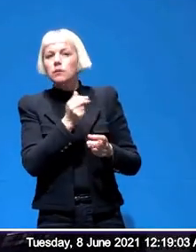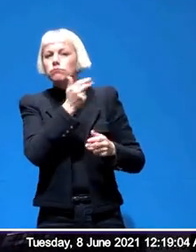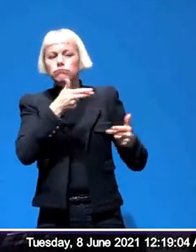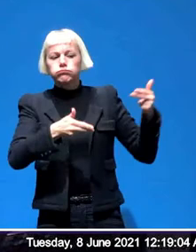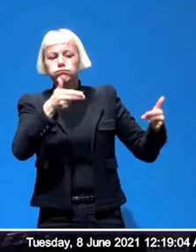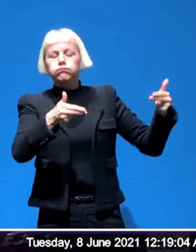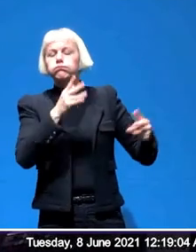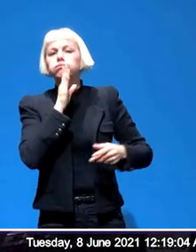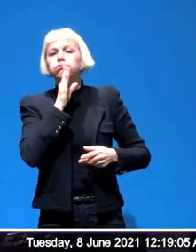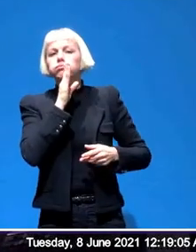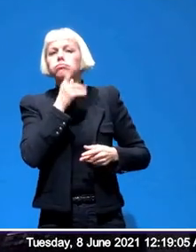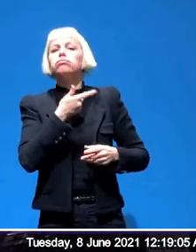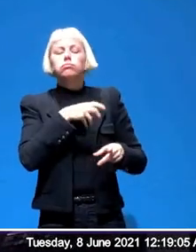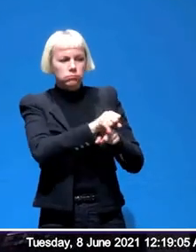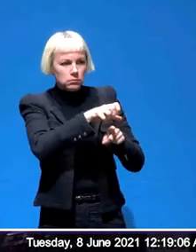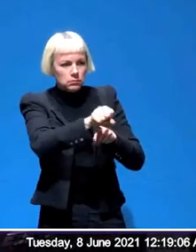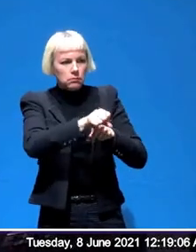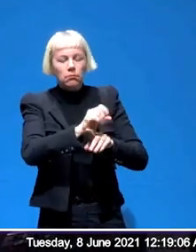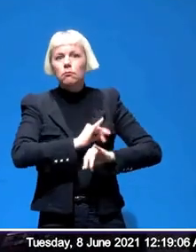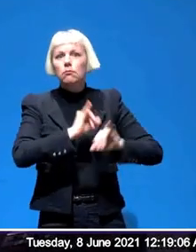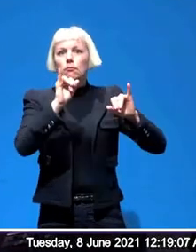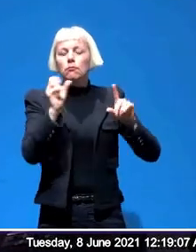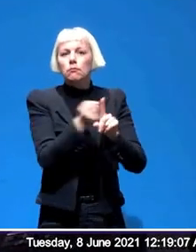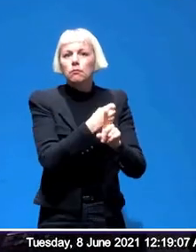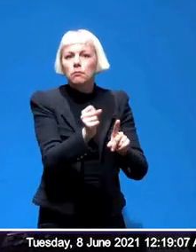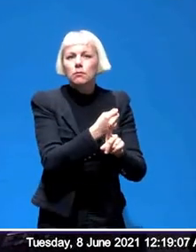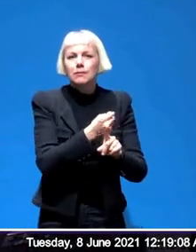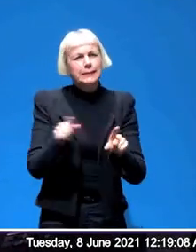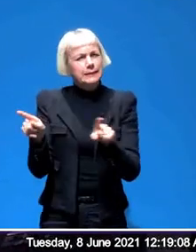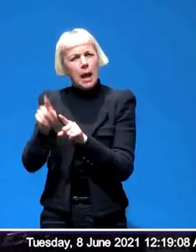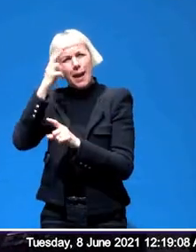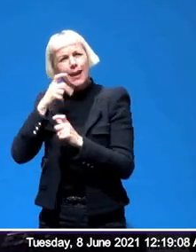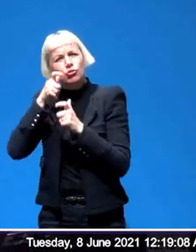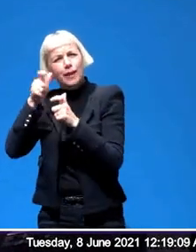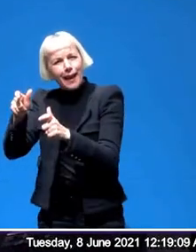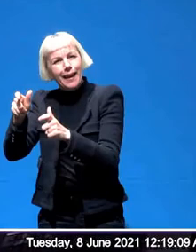And, I mean, it's clear that not everyone is safe in accommodation services.